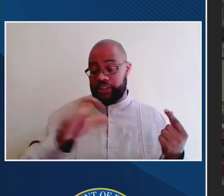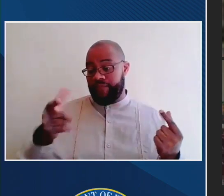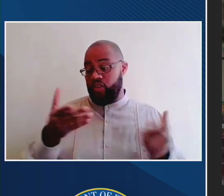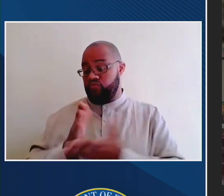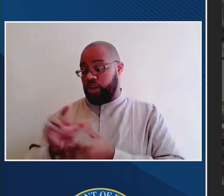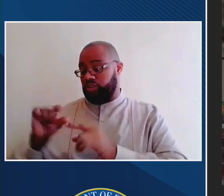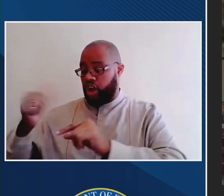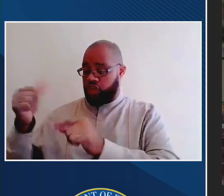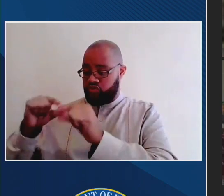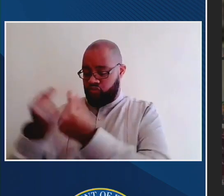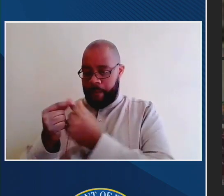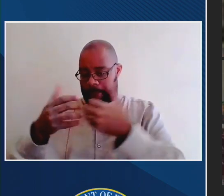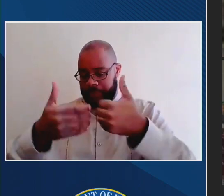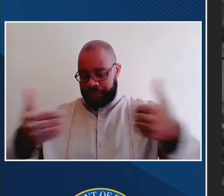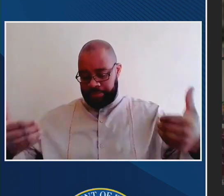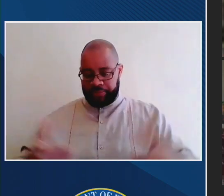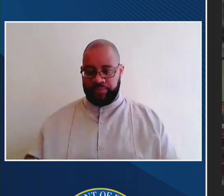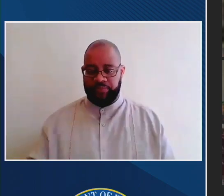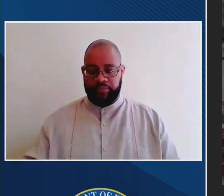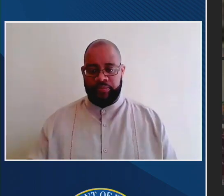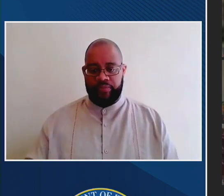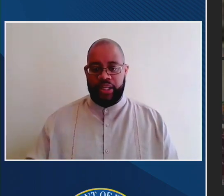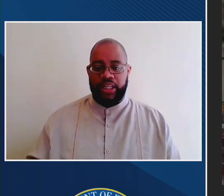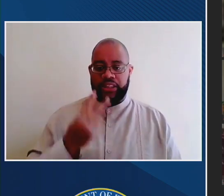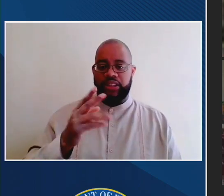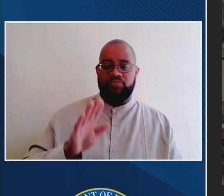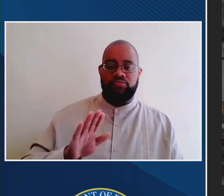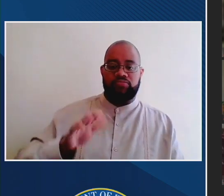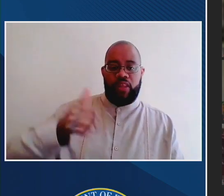group. So could I see a show of thumbs, please?